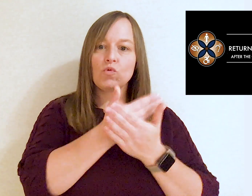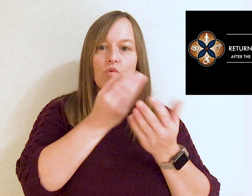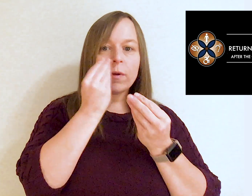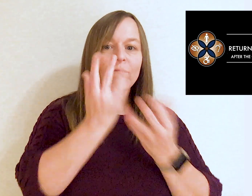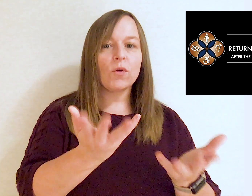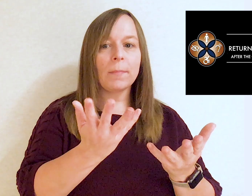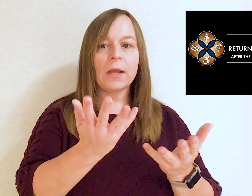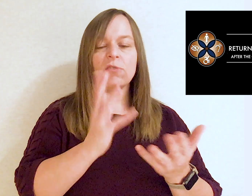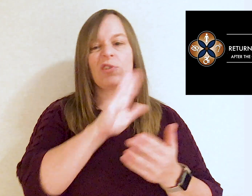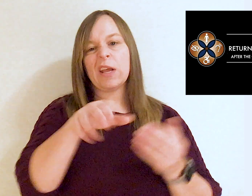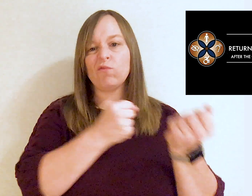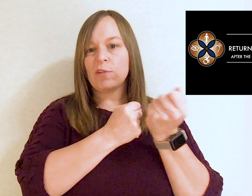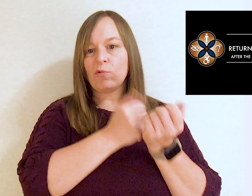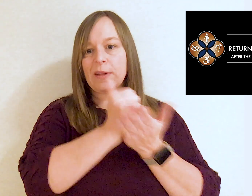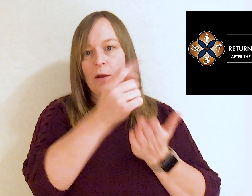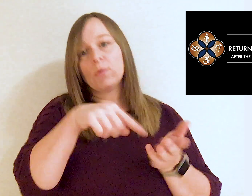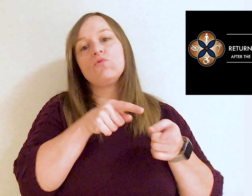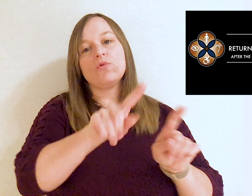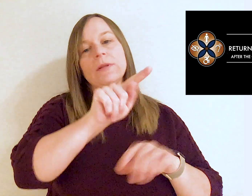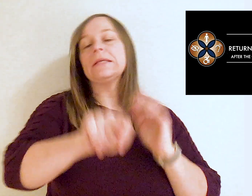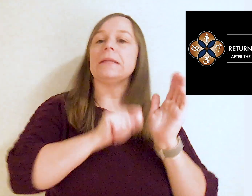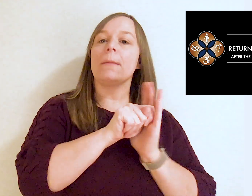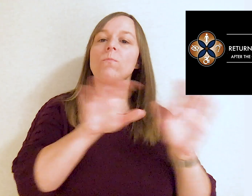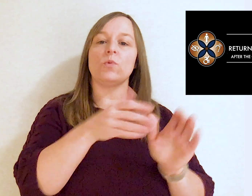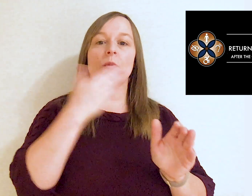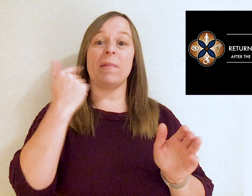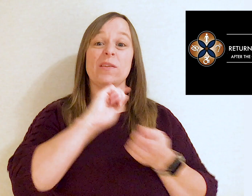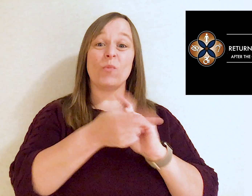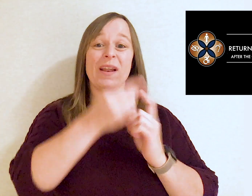to date information and resources and we will do our best to get you information